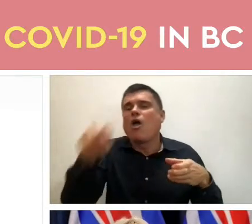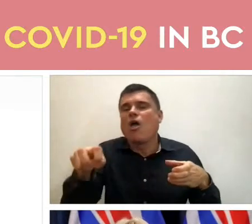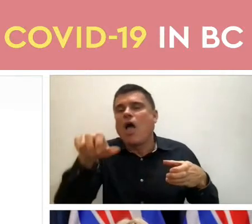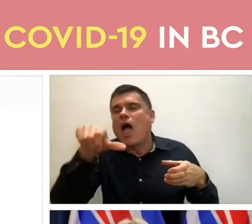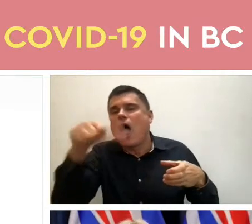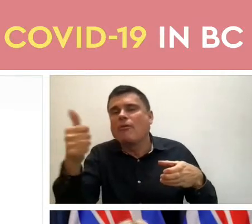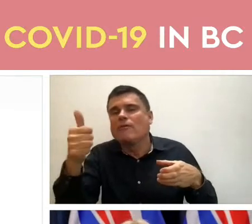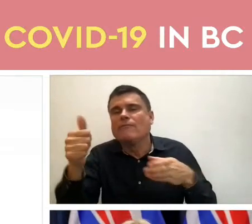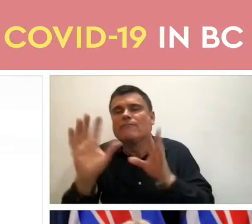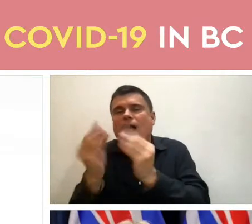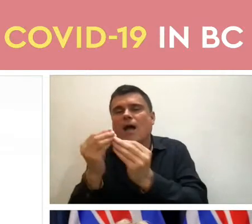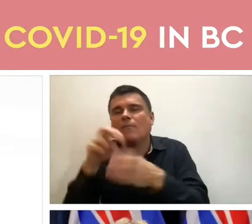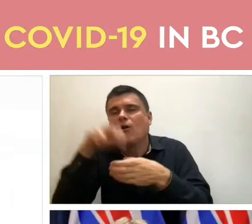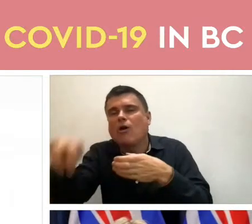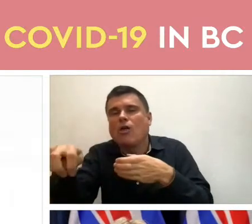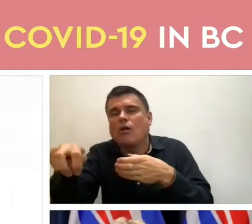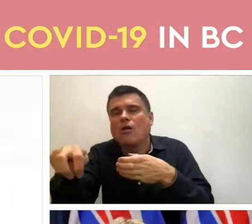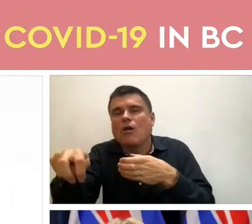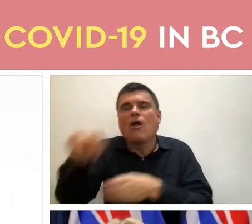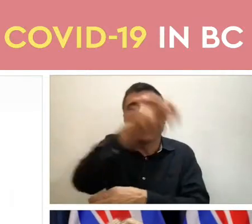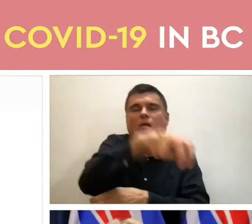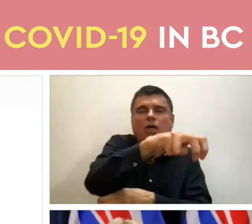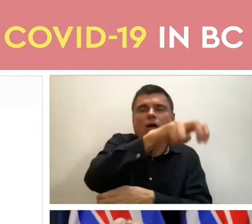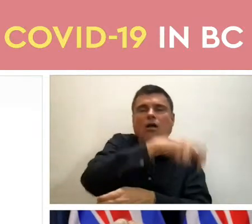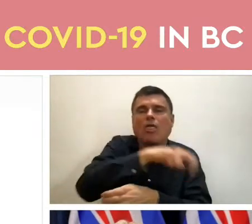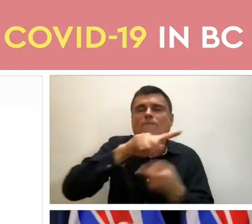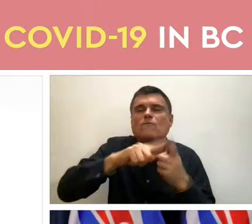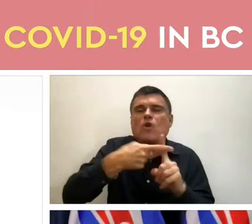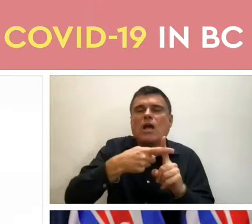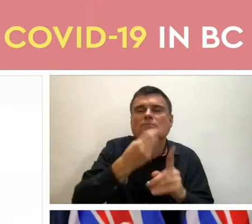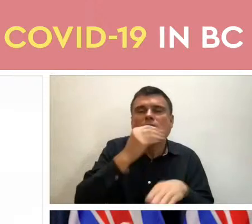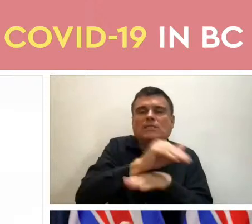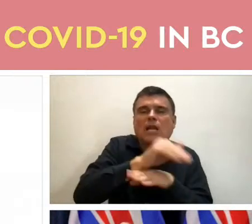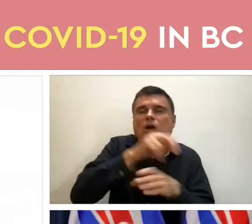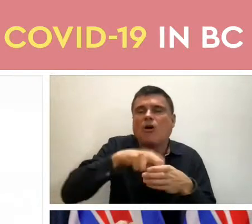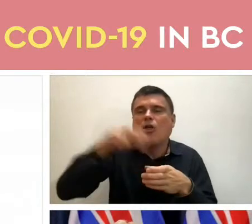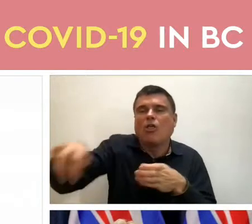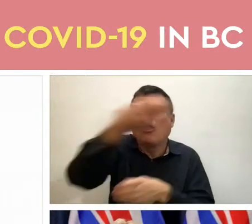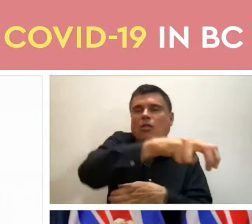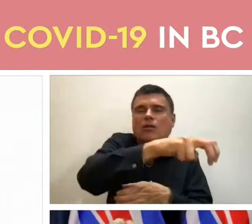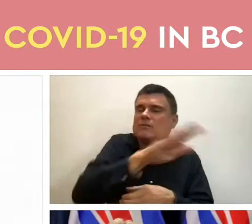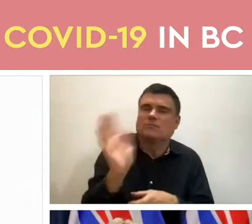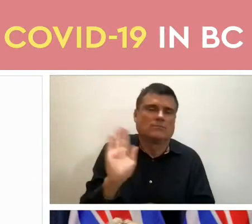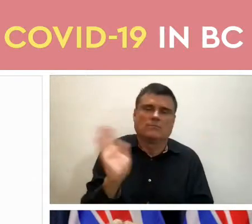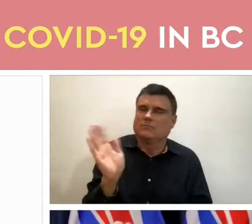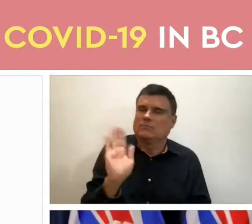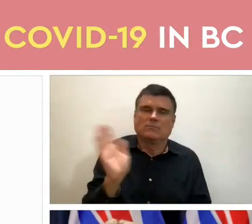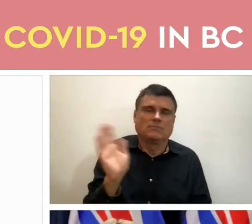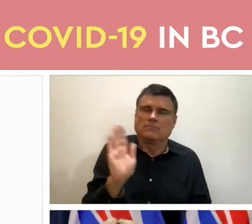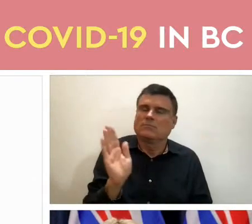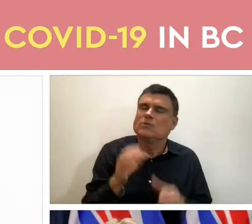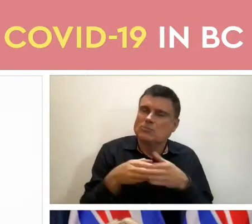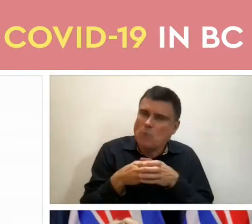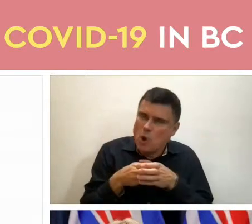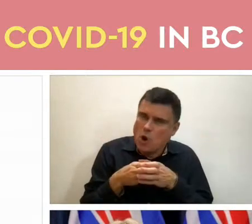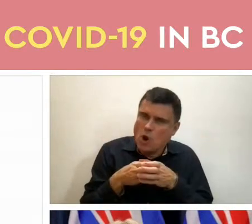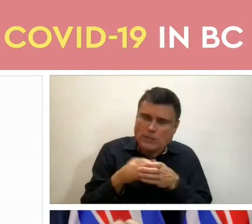small. We know how to do that. We know how to connect with others in different ways.